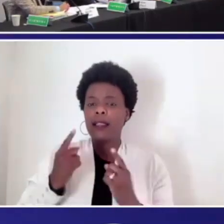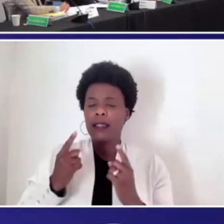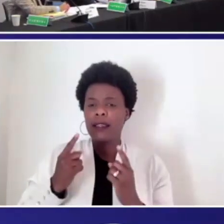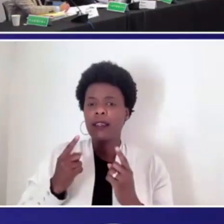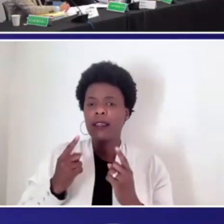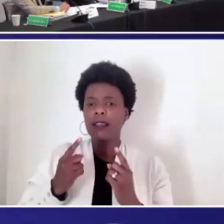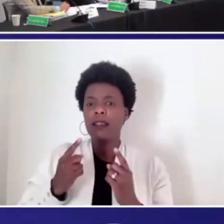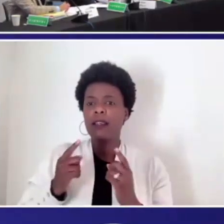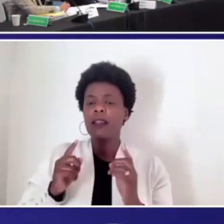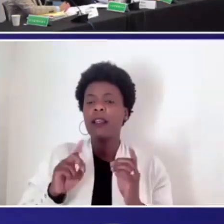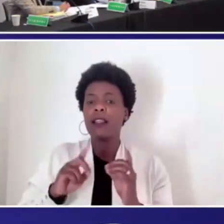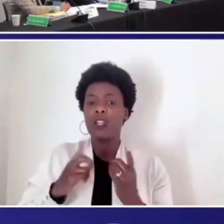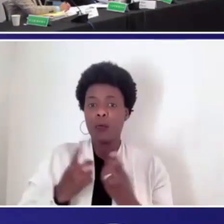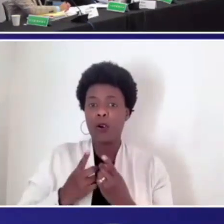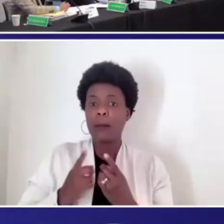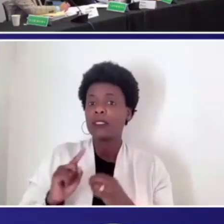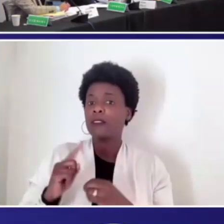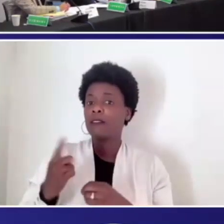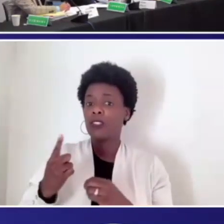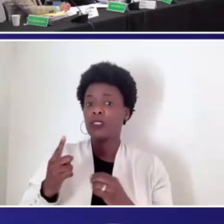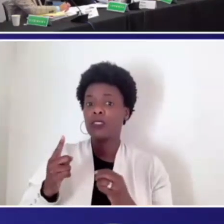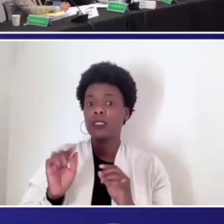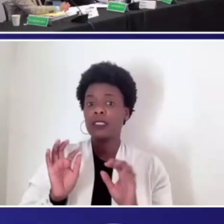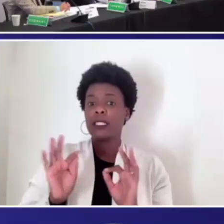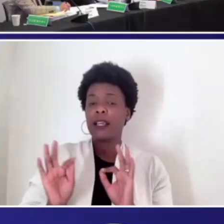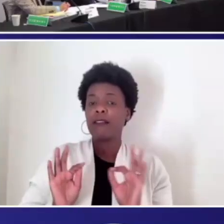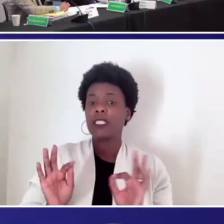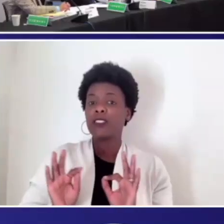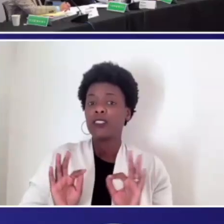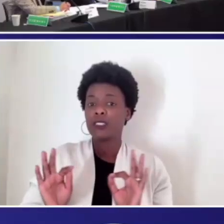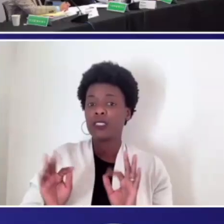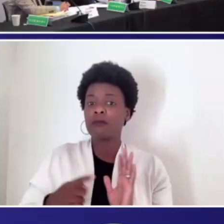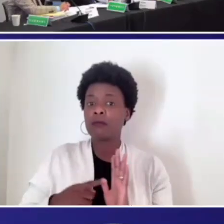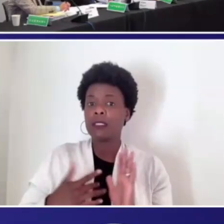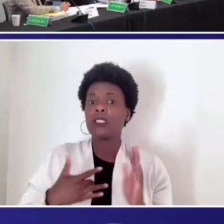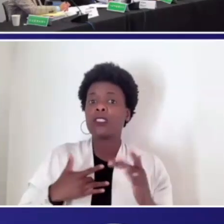definition was concerning in terms of its